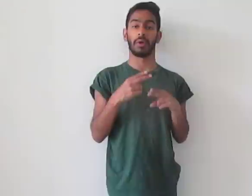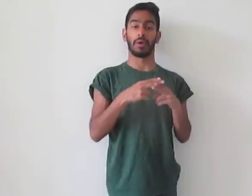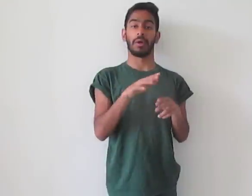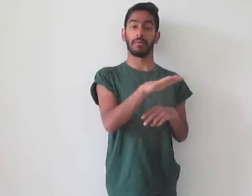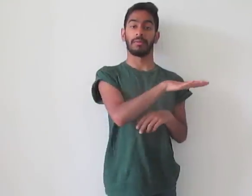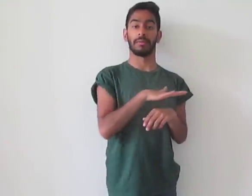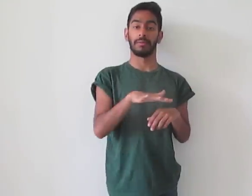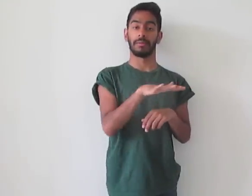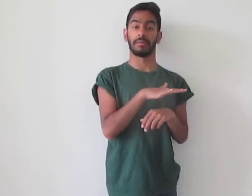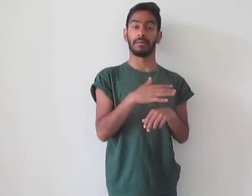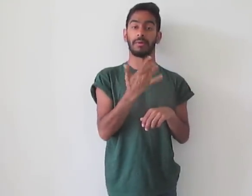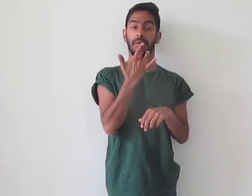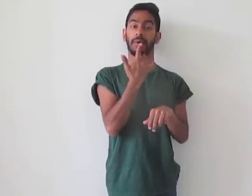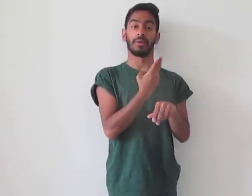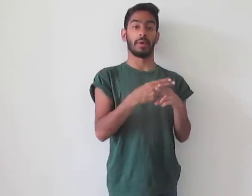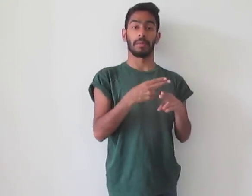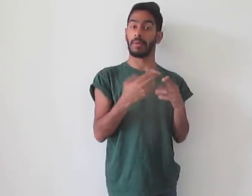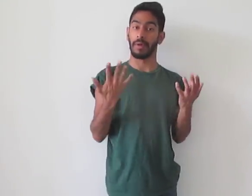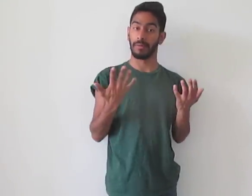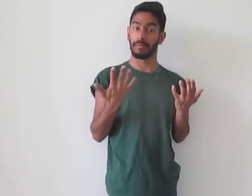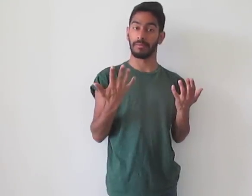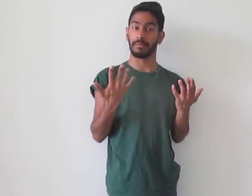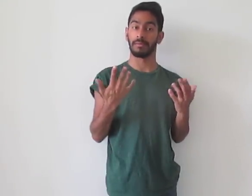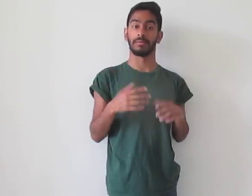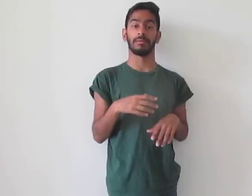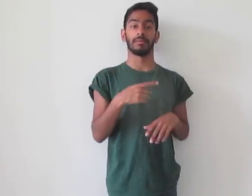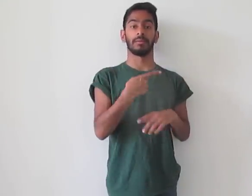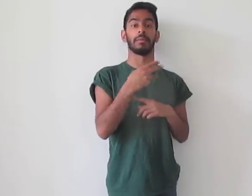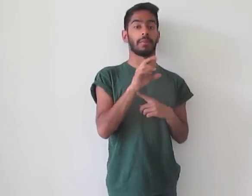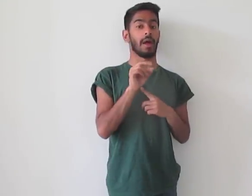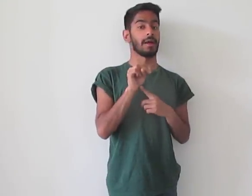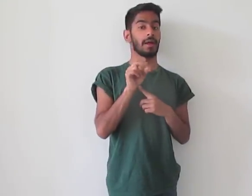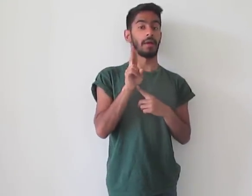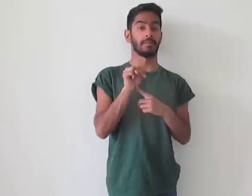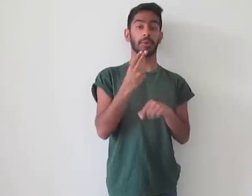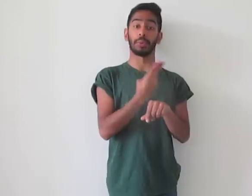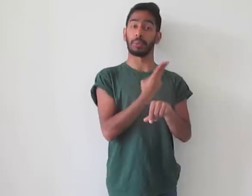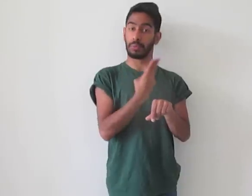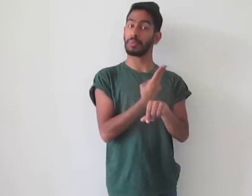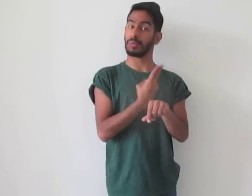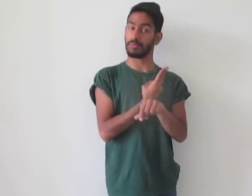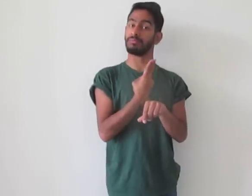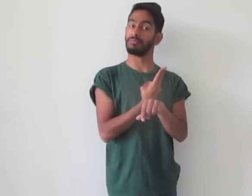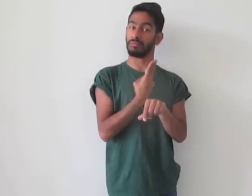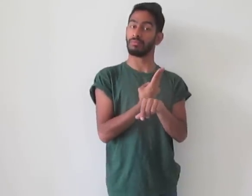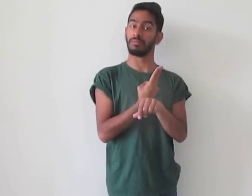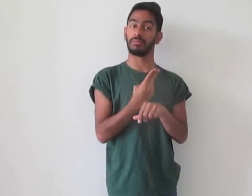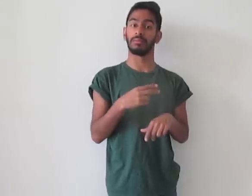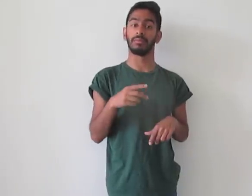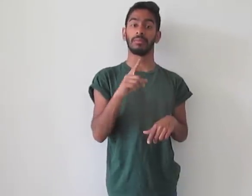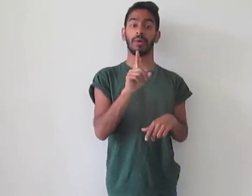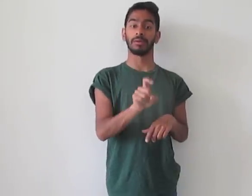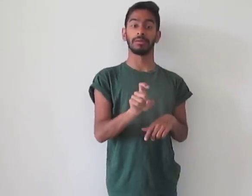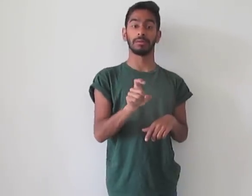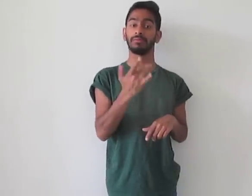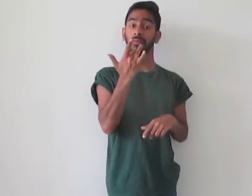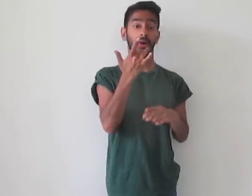Call people by the name they want to use. Use the appropriate pronouns.